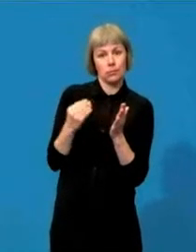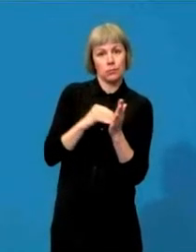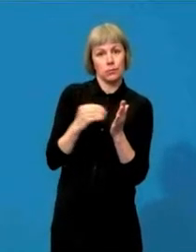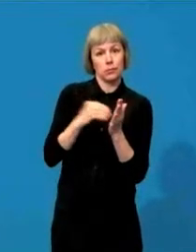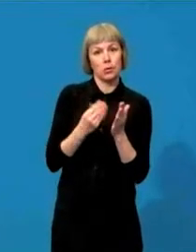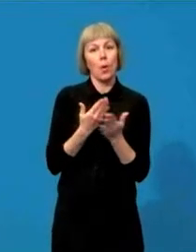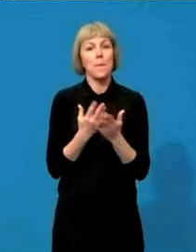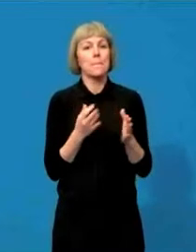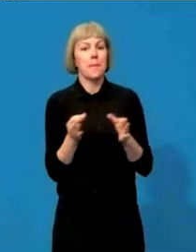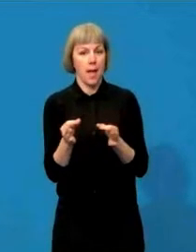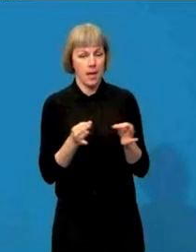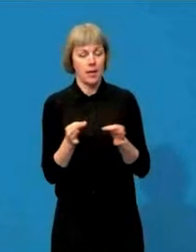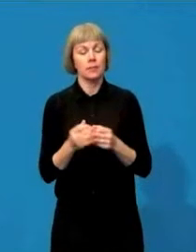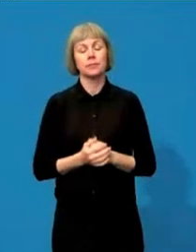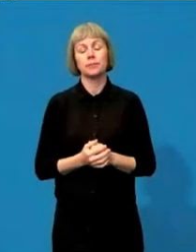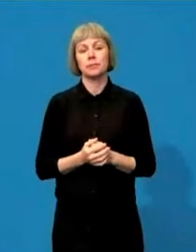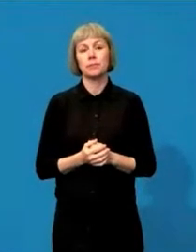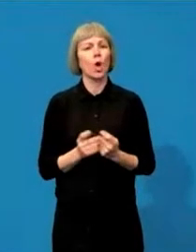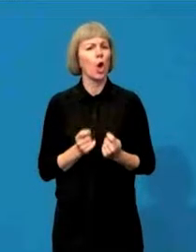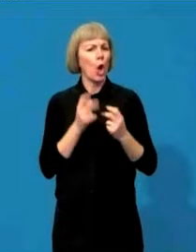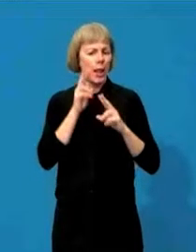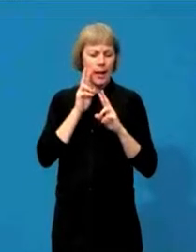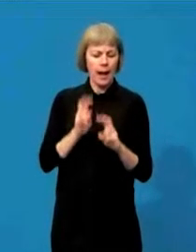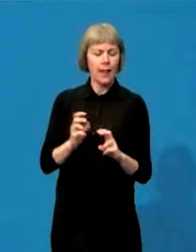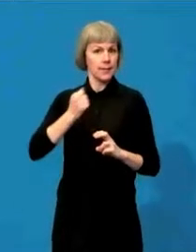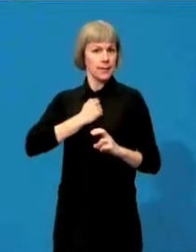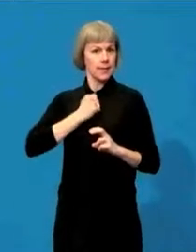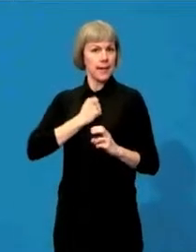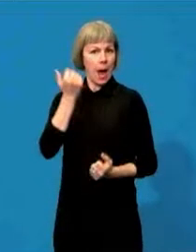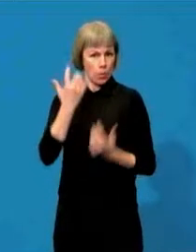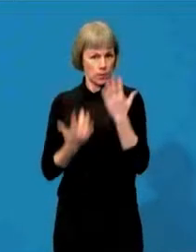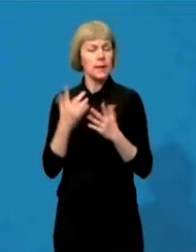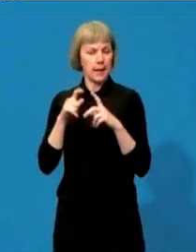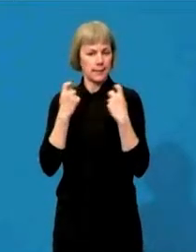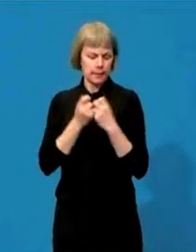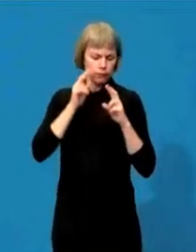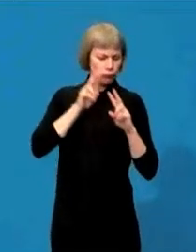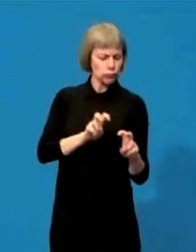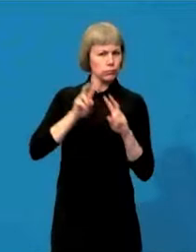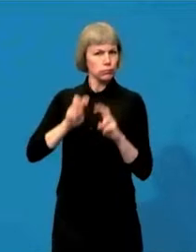Preliminary analysis by the data team at the Disability Royal Commission suggests that